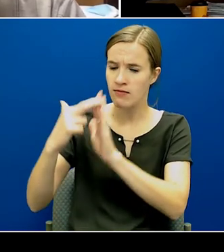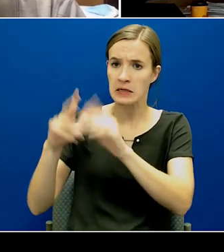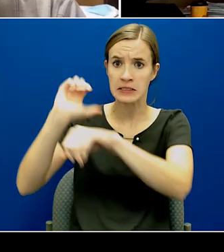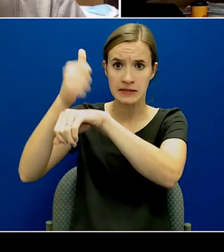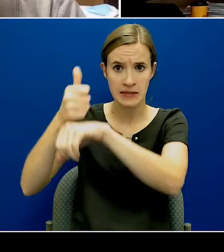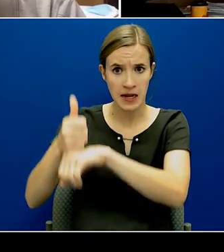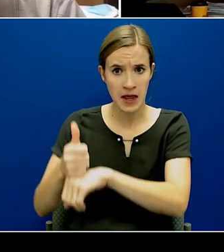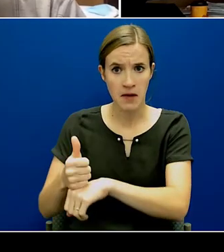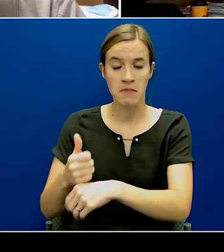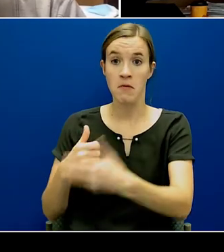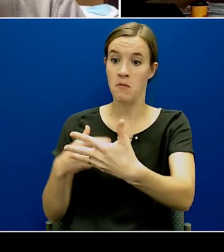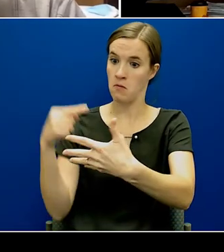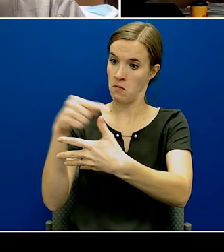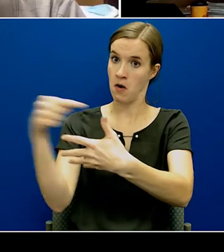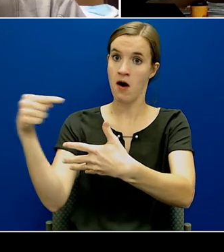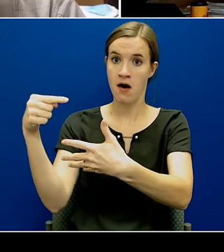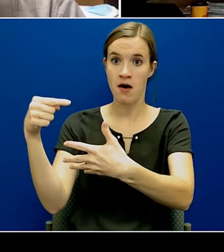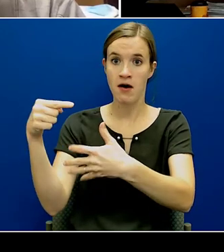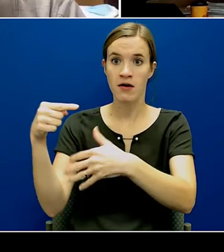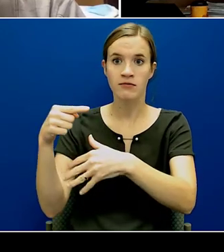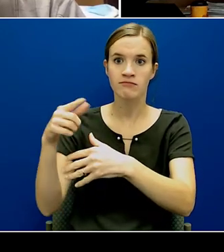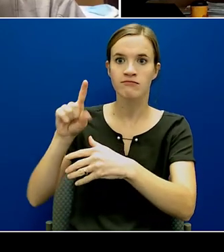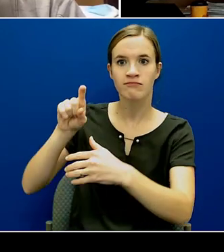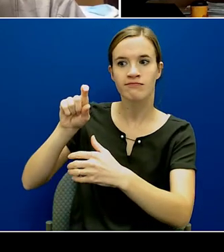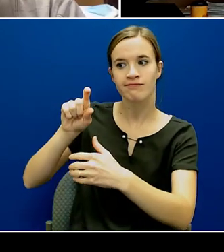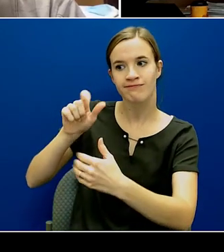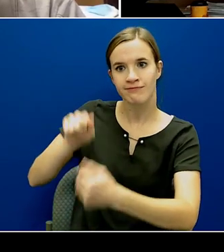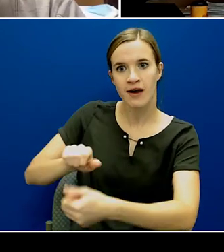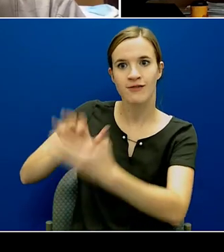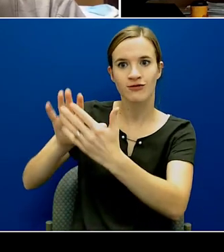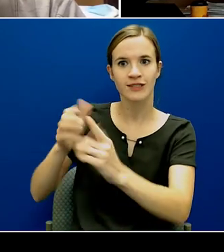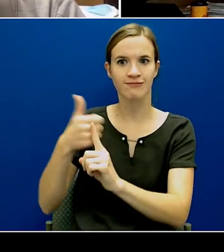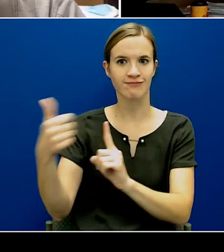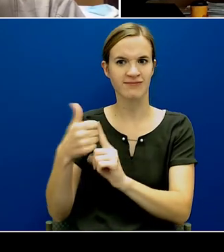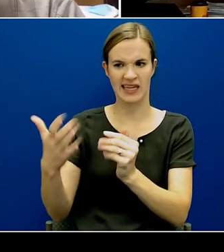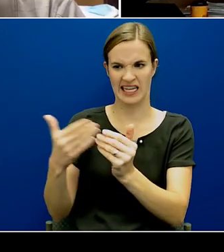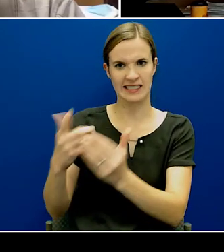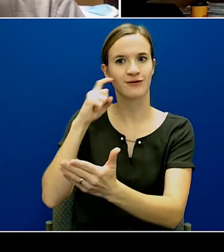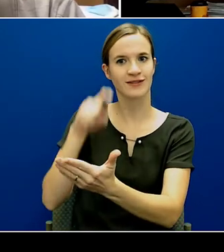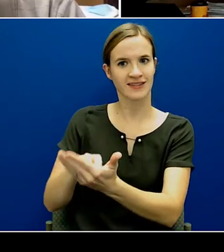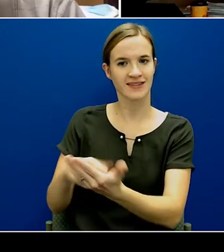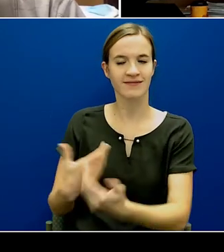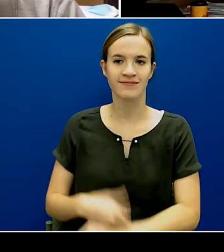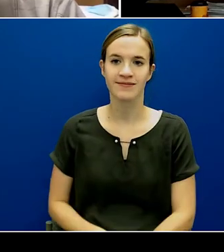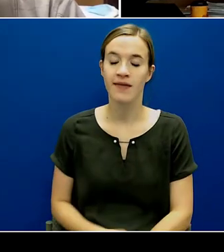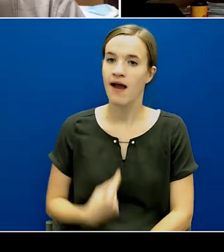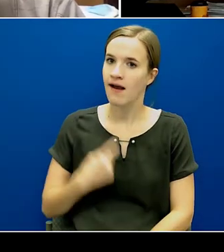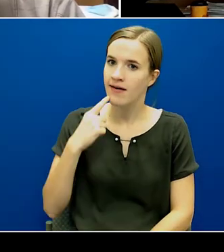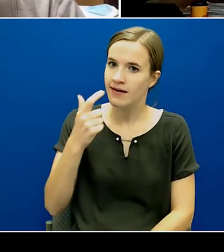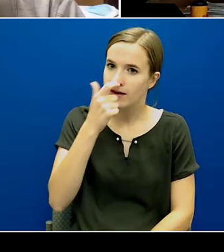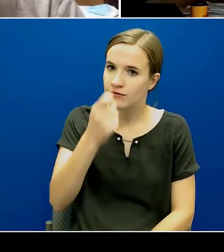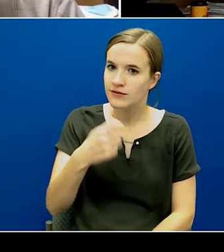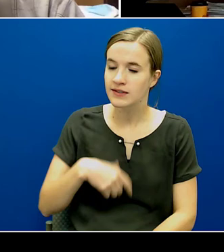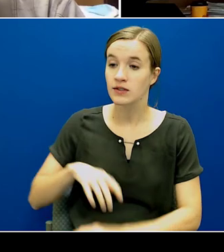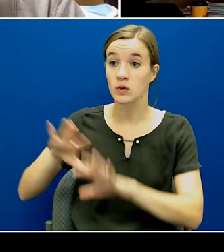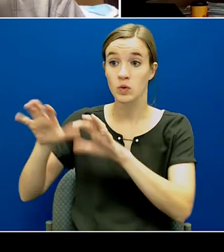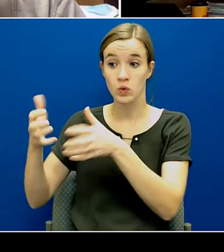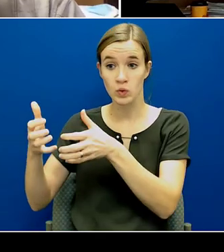always find it's fascinating because when you look at groups like ADAPT, their beginnings,